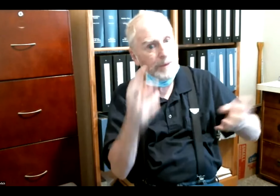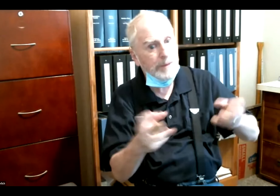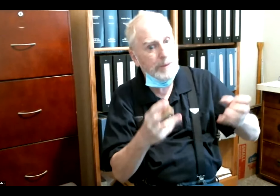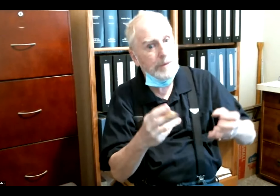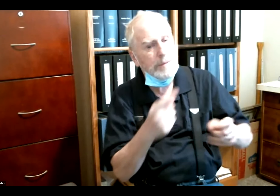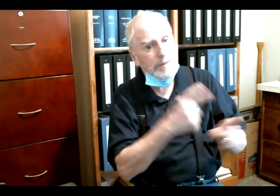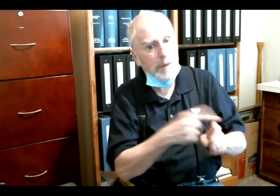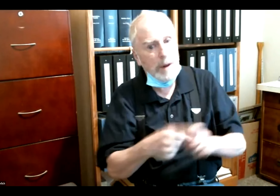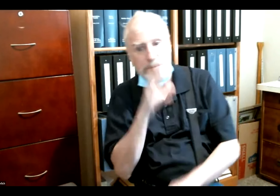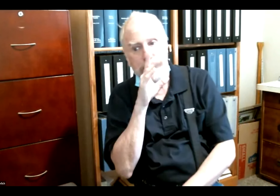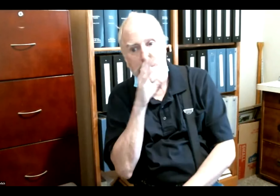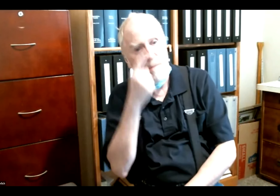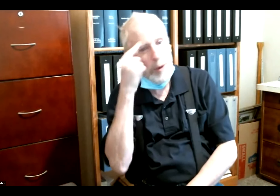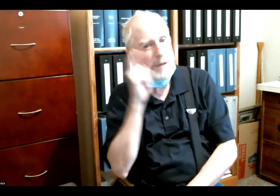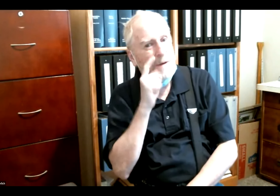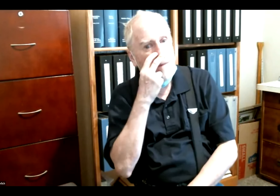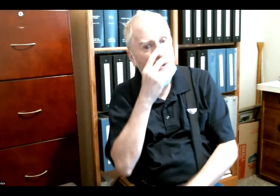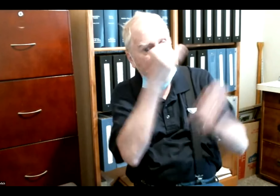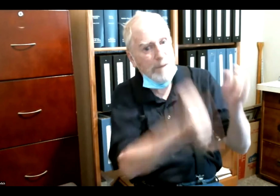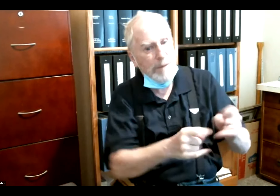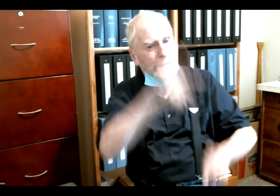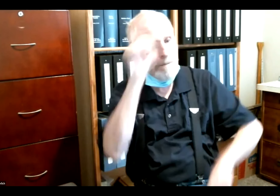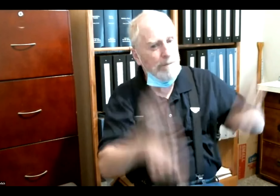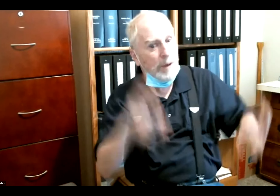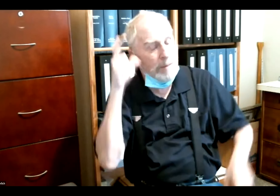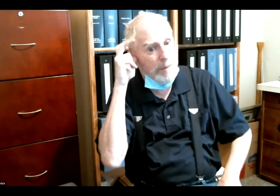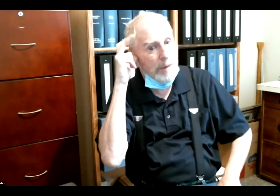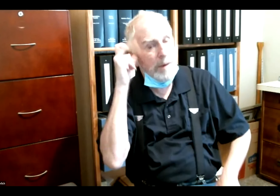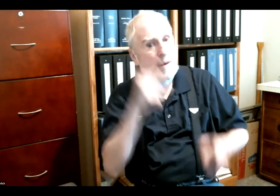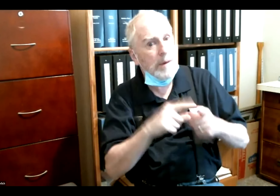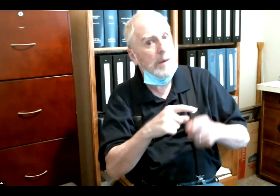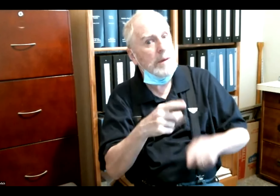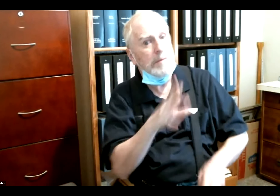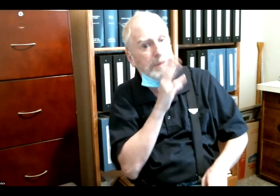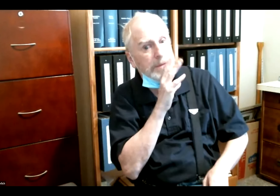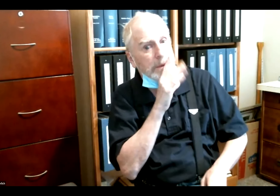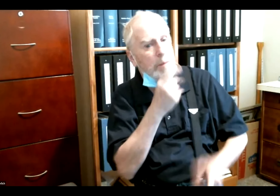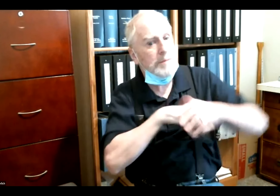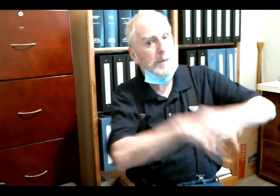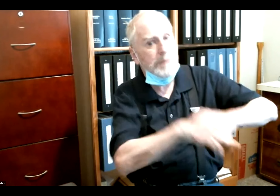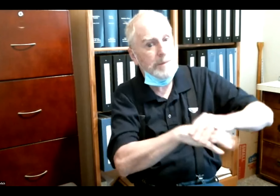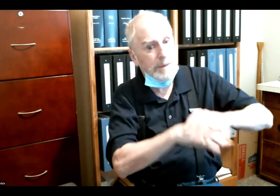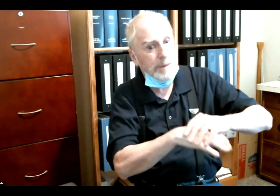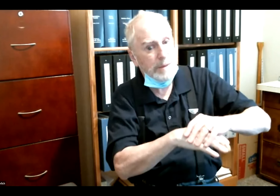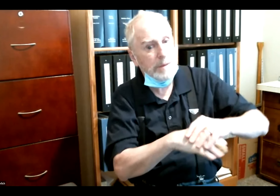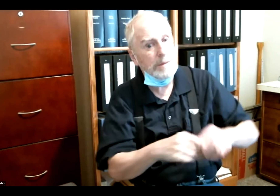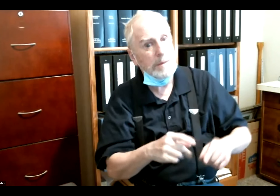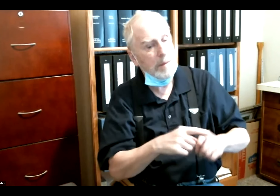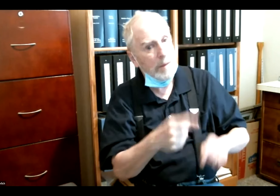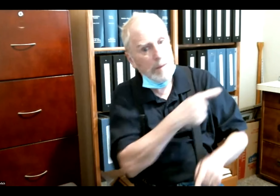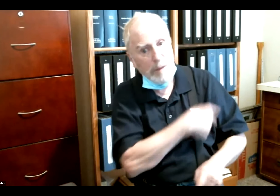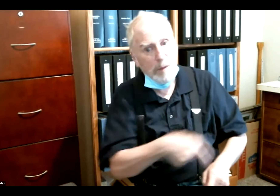we need someone who has ASL skills, and has a variety of skills. Someone that can speak,